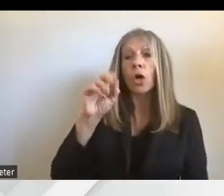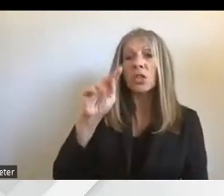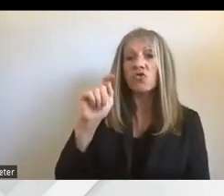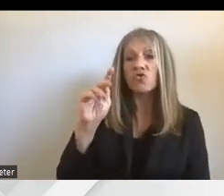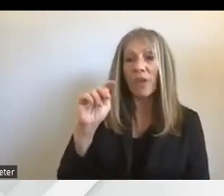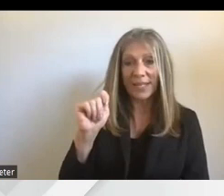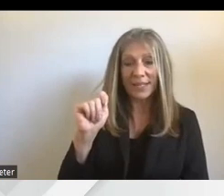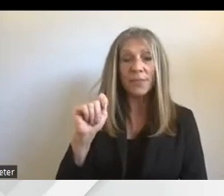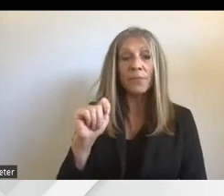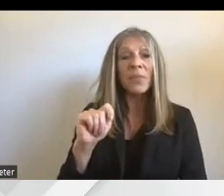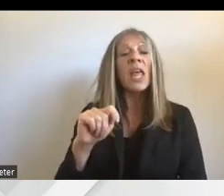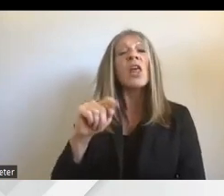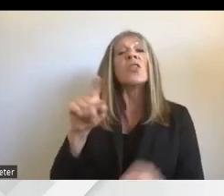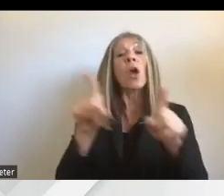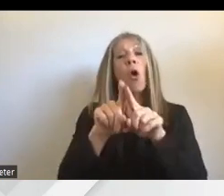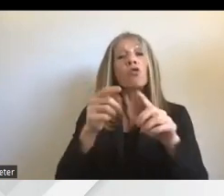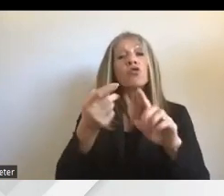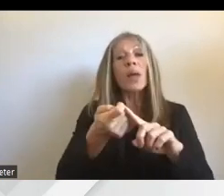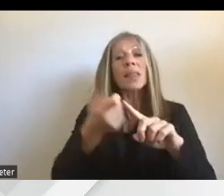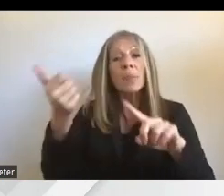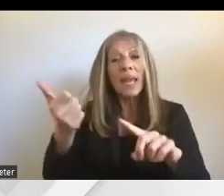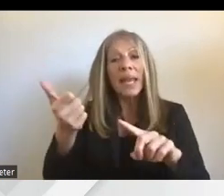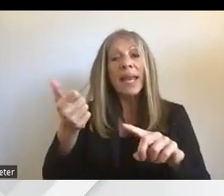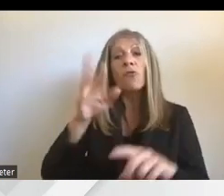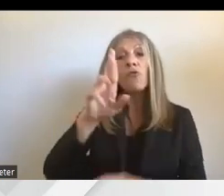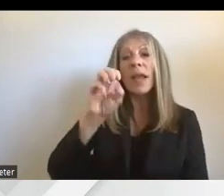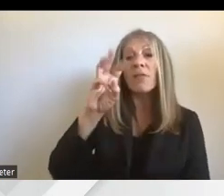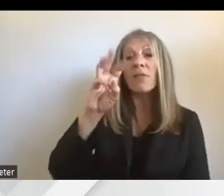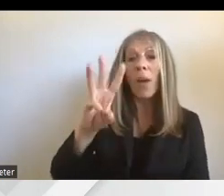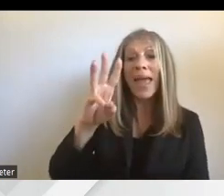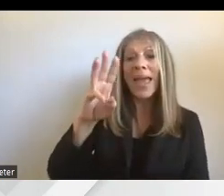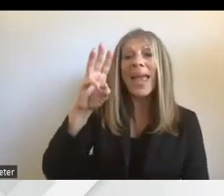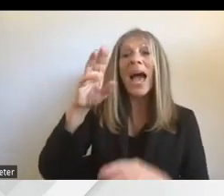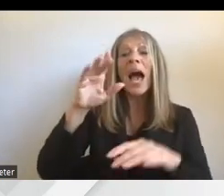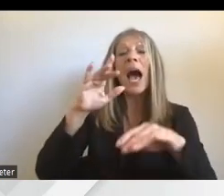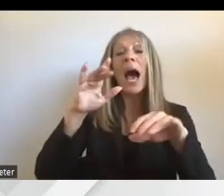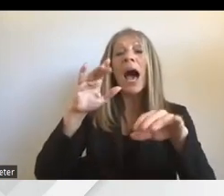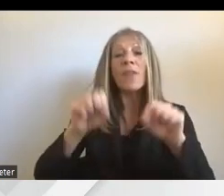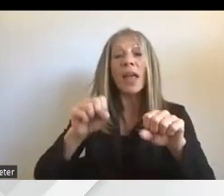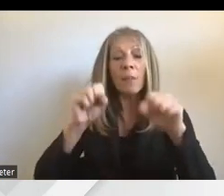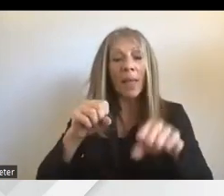also eliminated right-of-way availability as an example of an existing physical constraint.